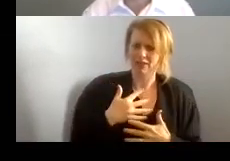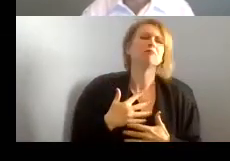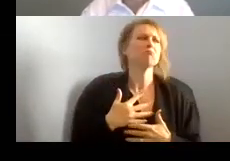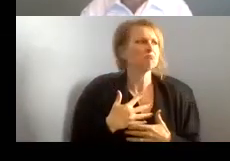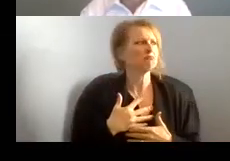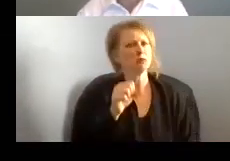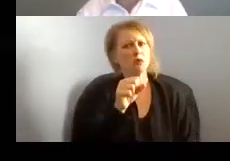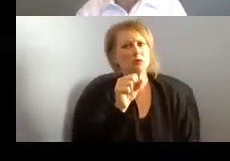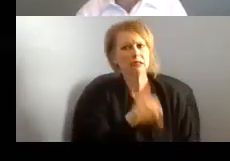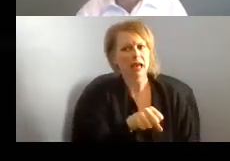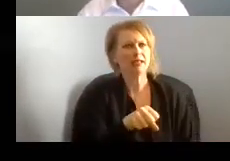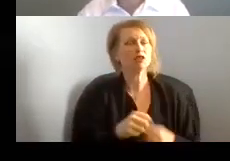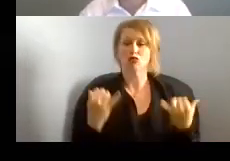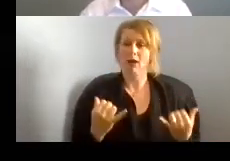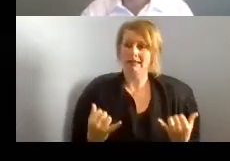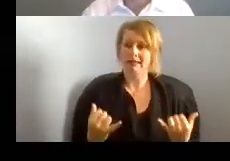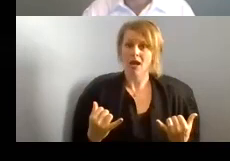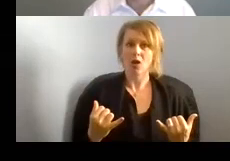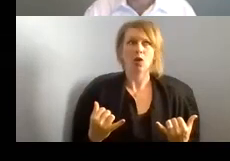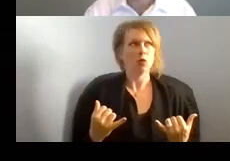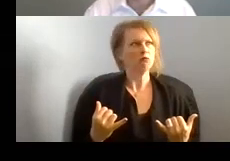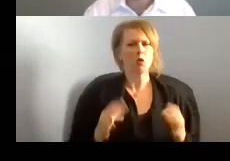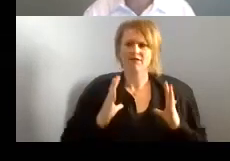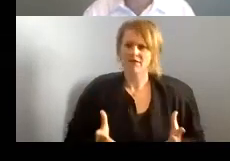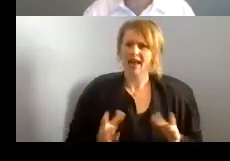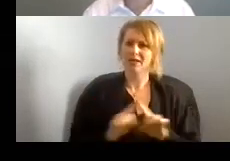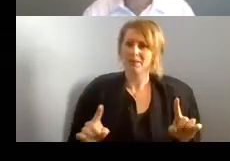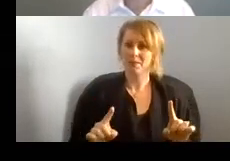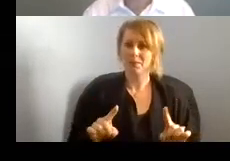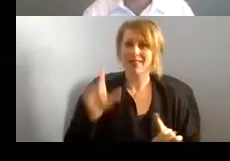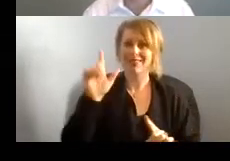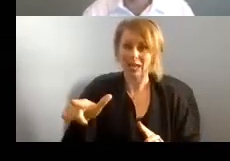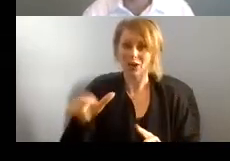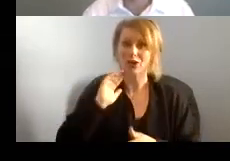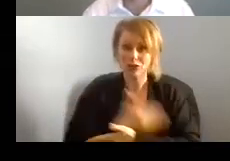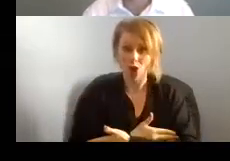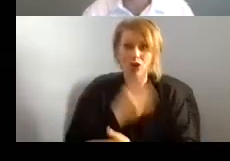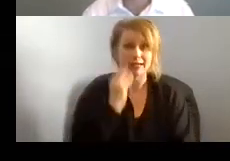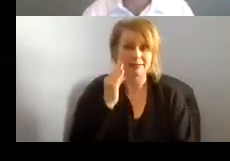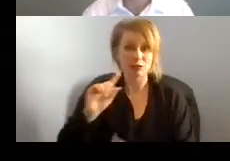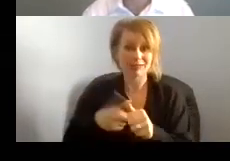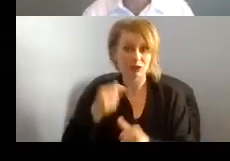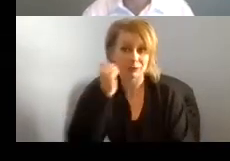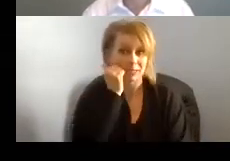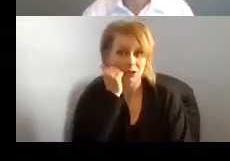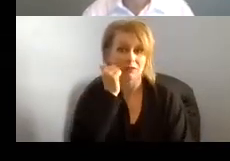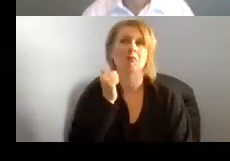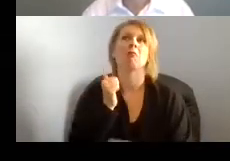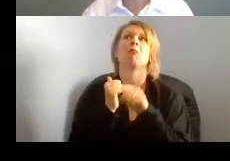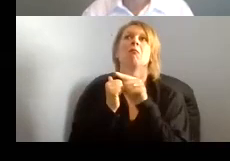So children may not yet understand it, or they may actually understand very well what’s happened, and its implications, and just simply feel so